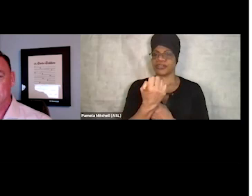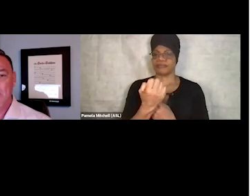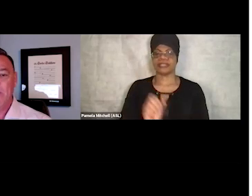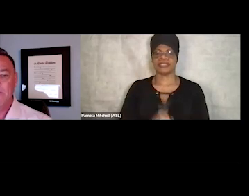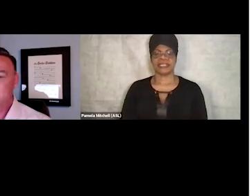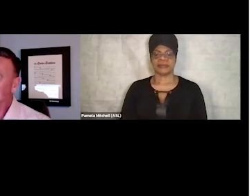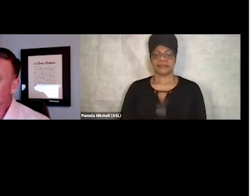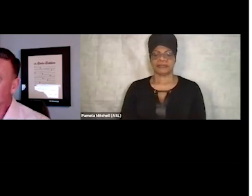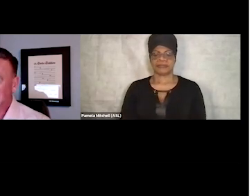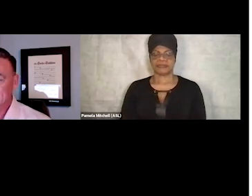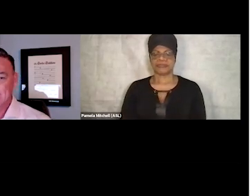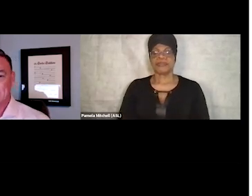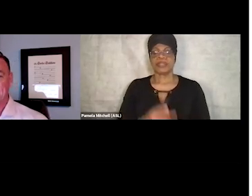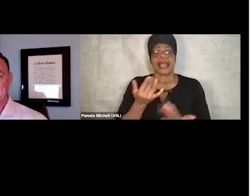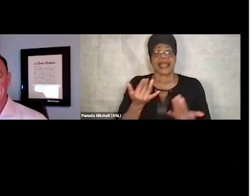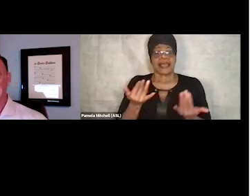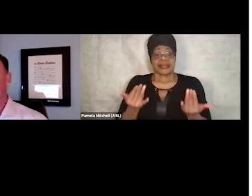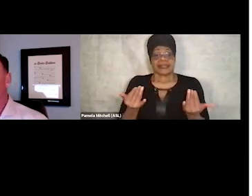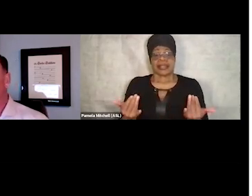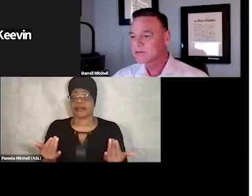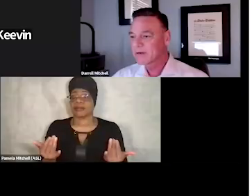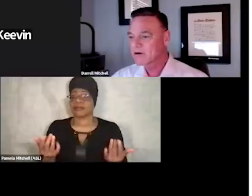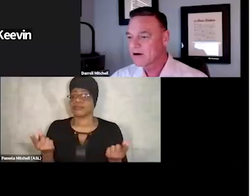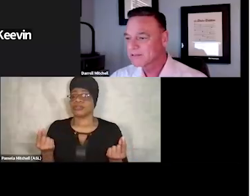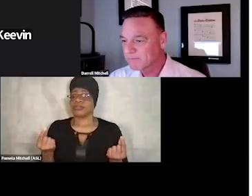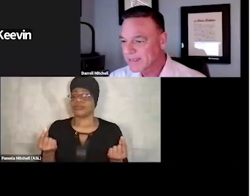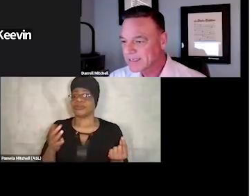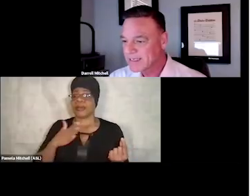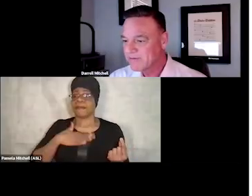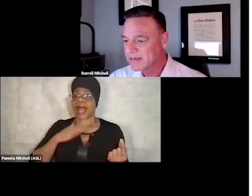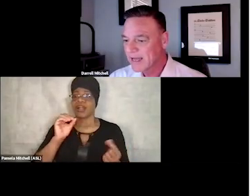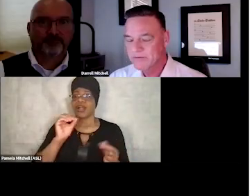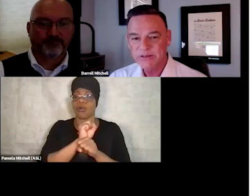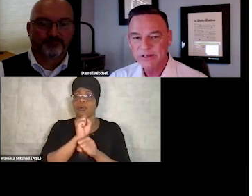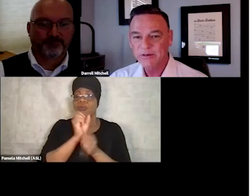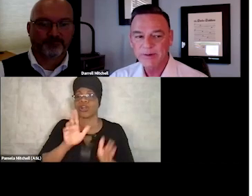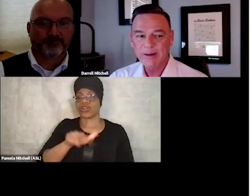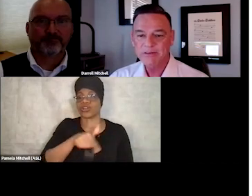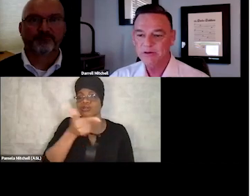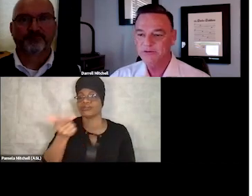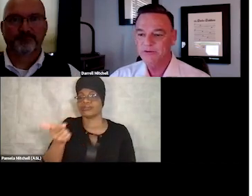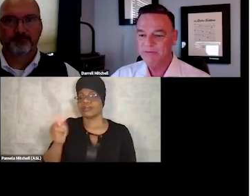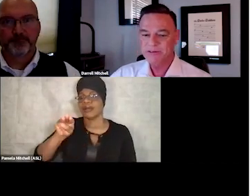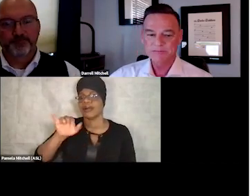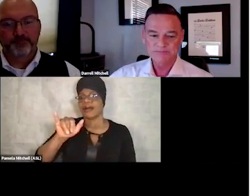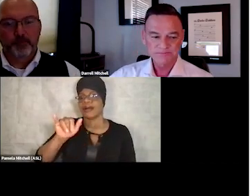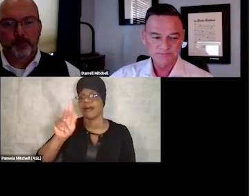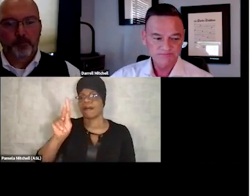So what I want to do at this point is turn it over to my colleague Mike Keevin and have him tell you a little bit about social drivers.